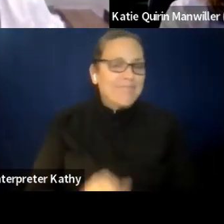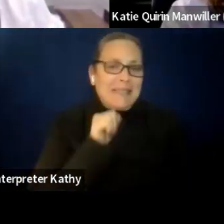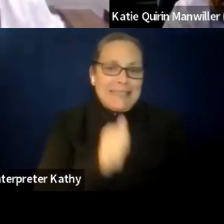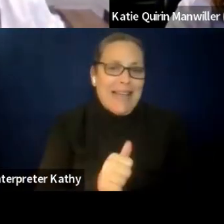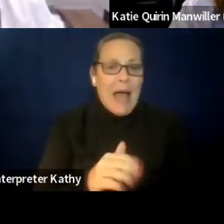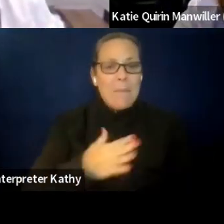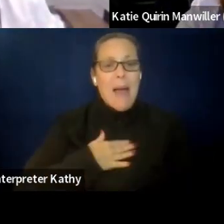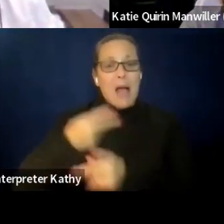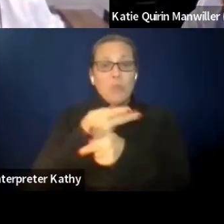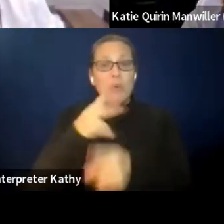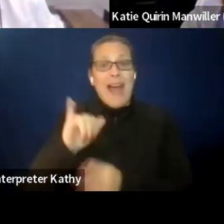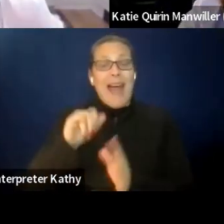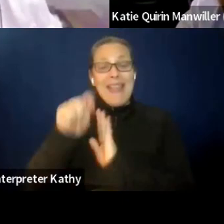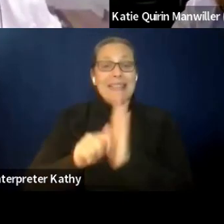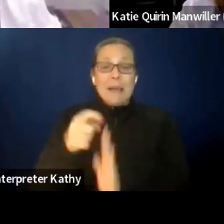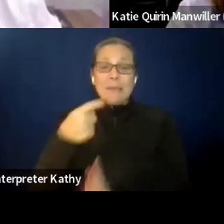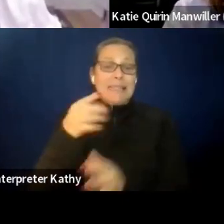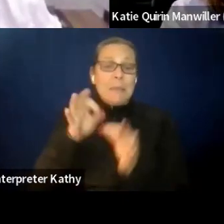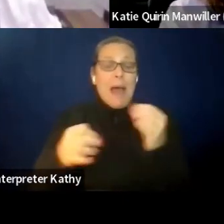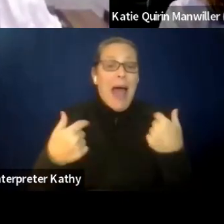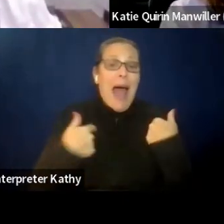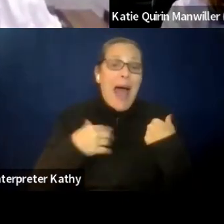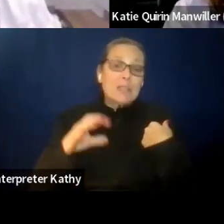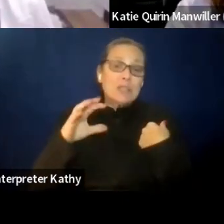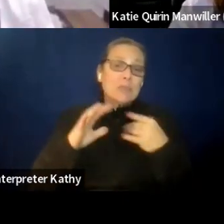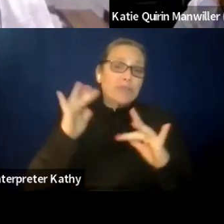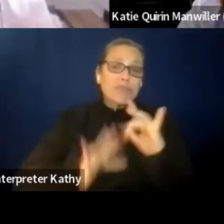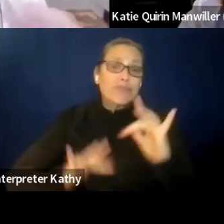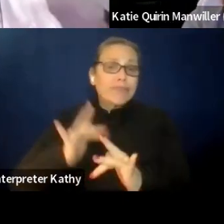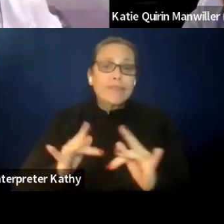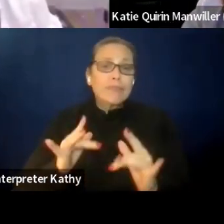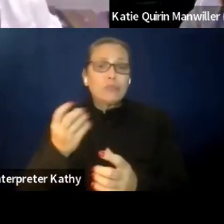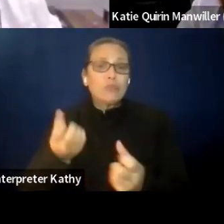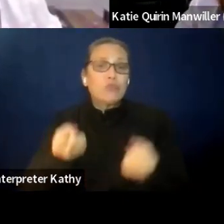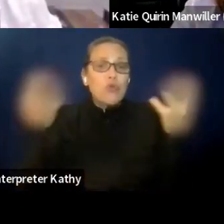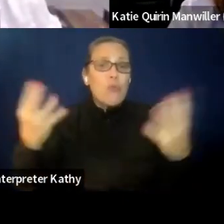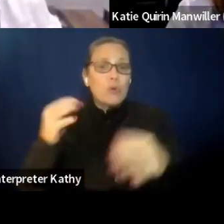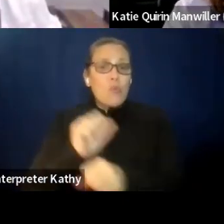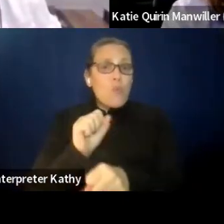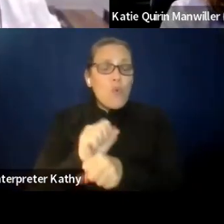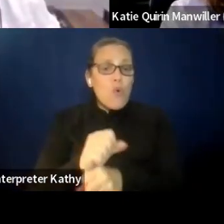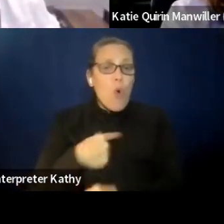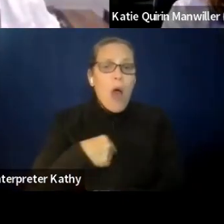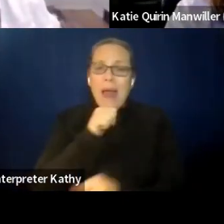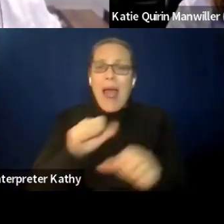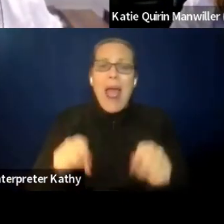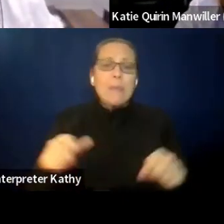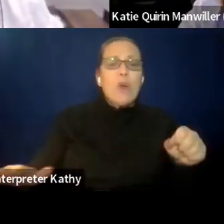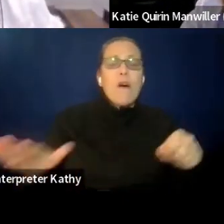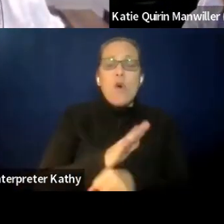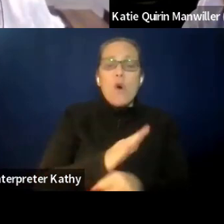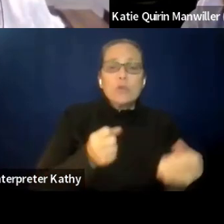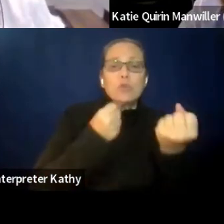the wrong projects that resulted in my" Meeting Expectations